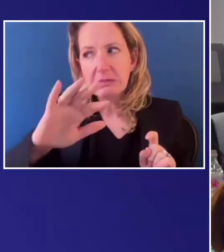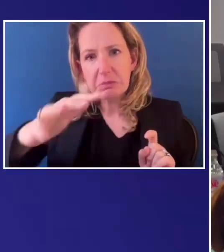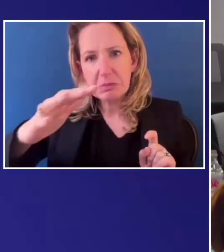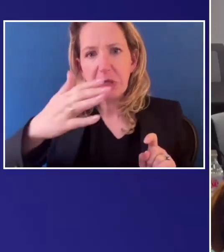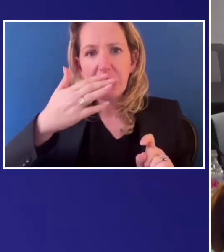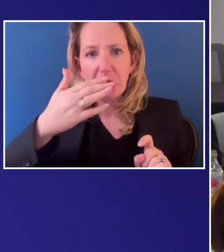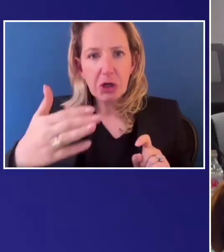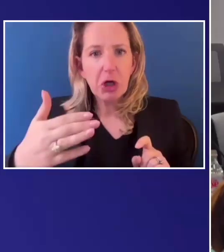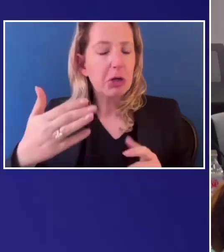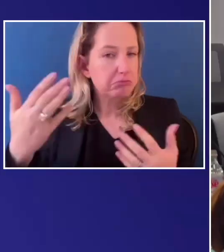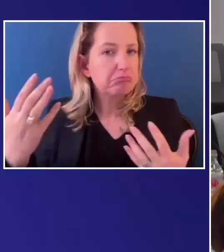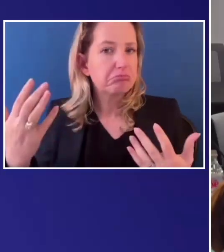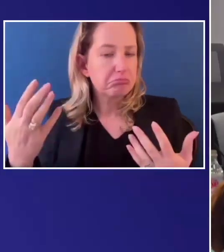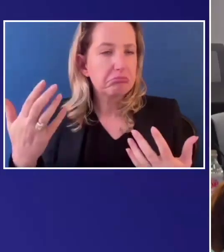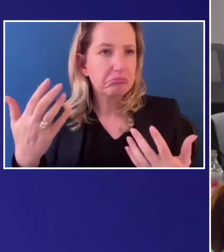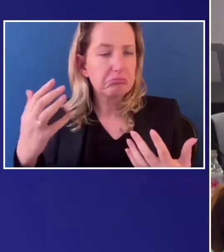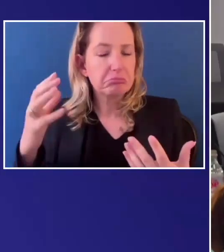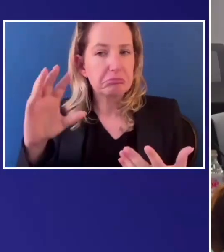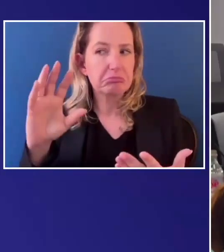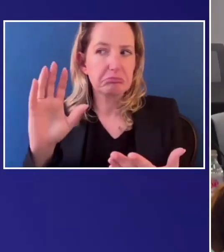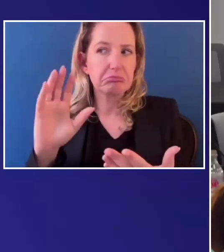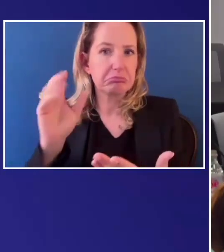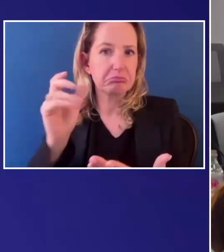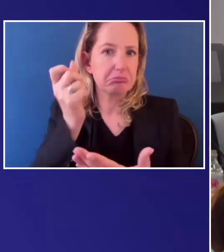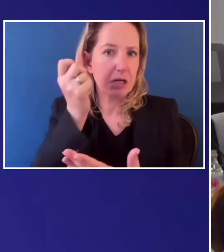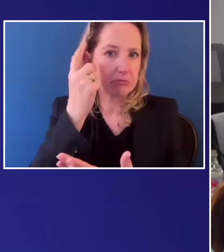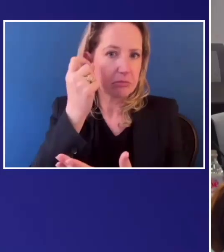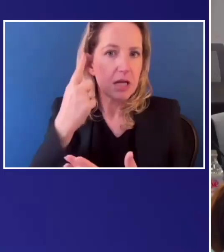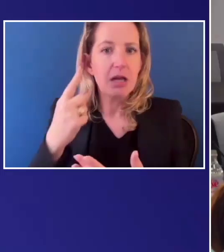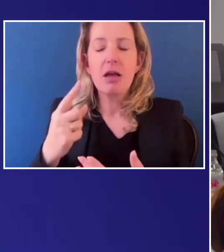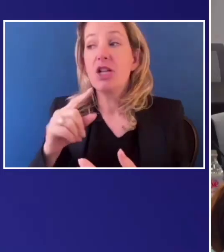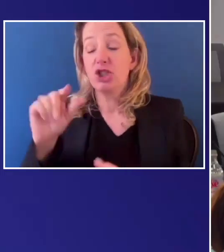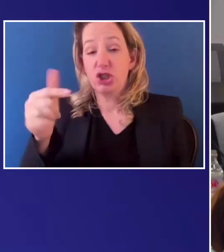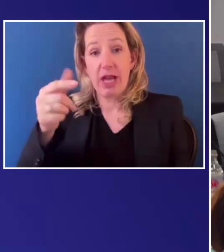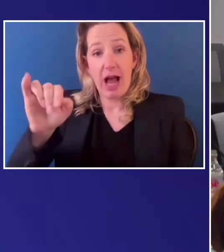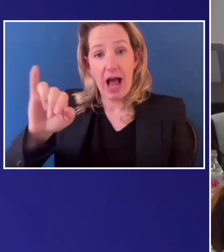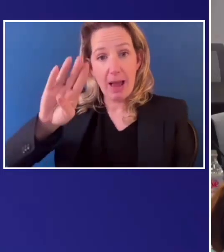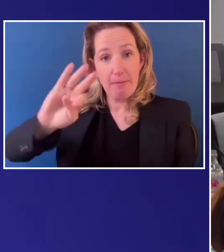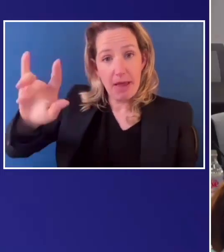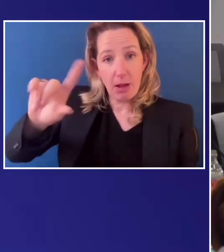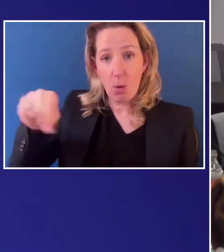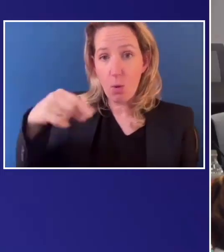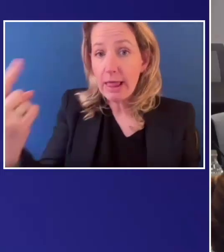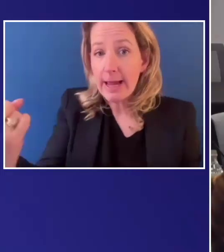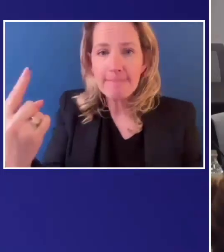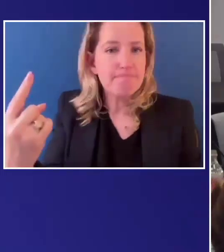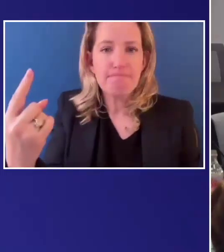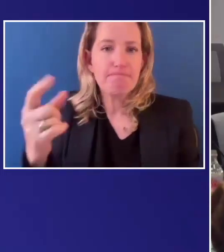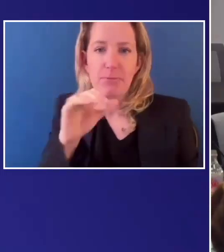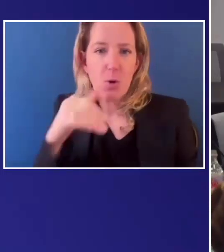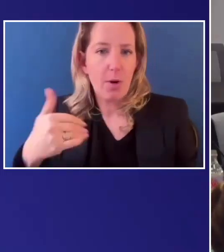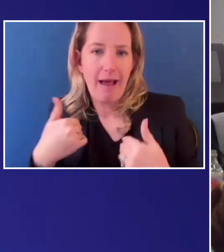We don't have anything right now on GI Bill only, but I think that is --